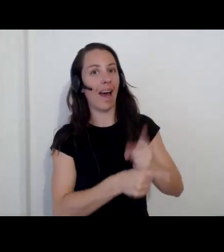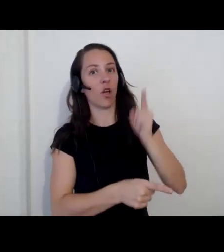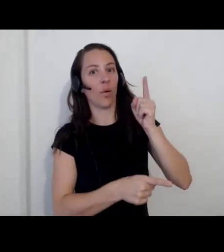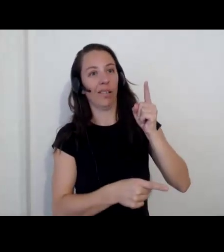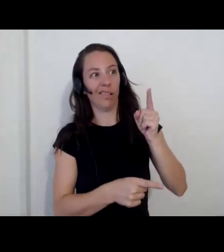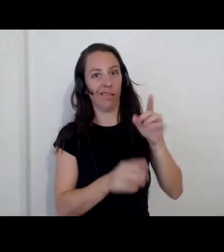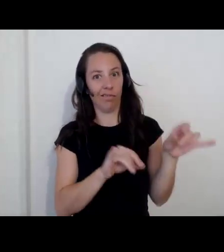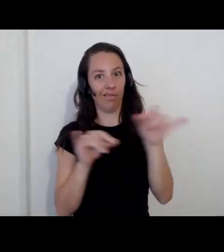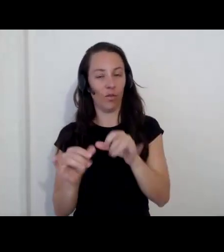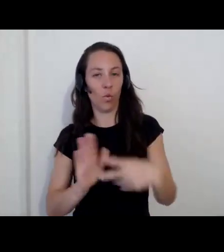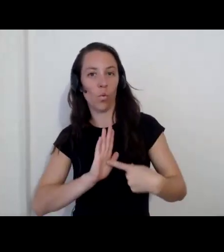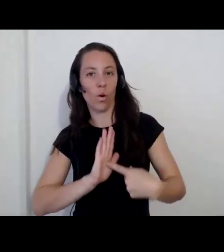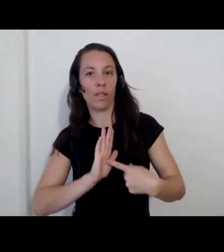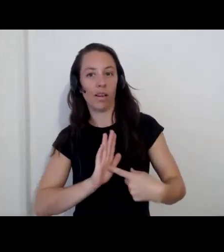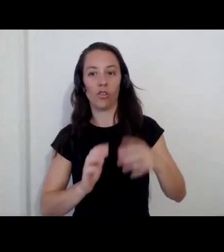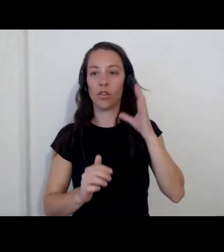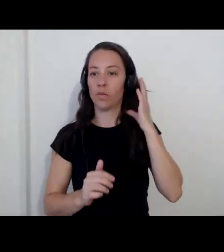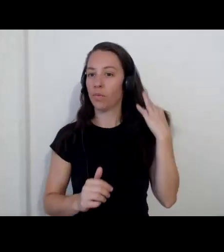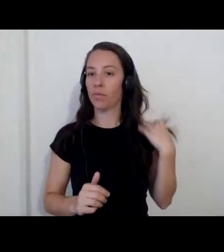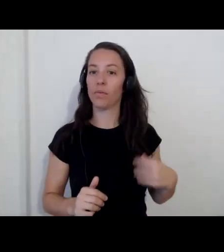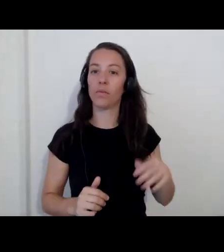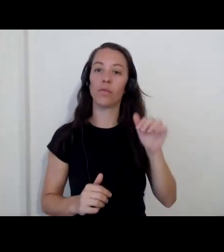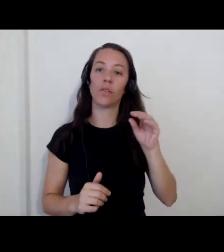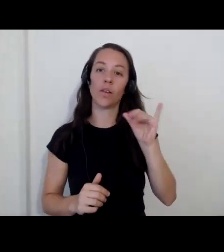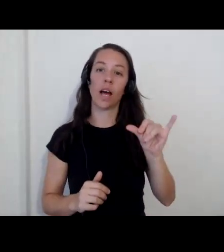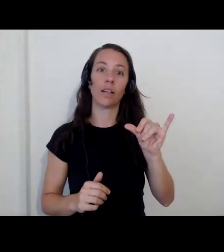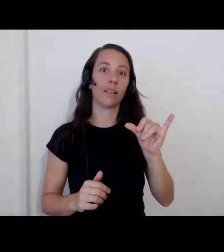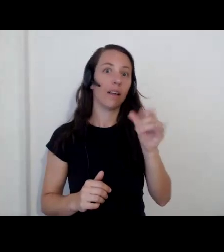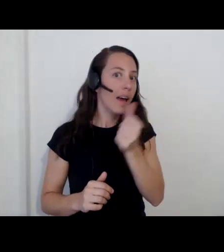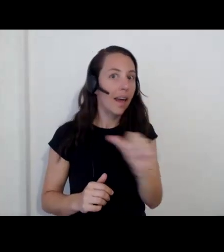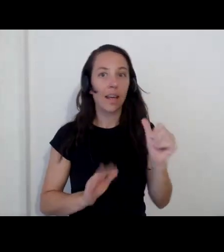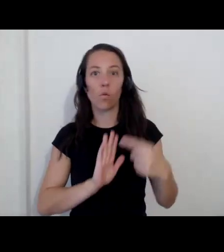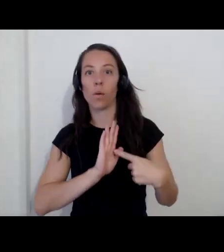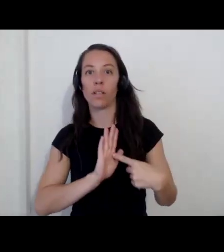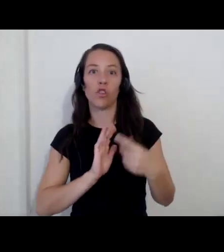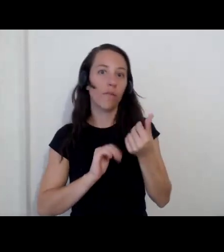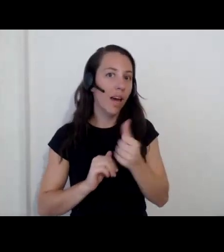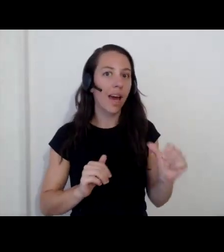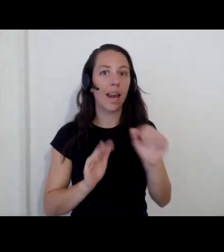It is that is all representation of any character who is portrayed as being Disabled on screen.